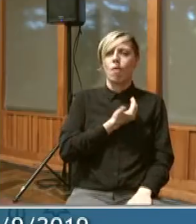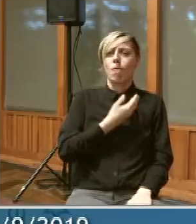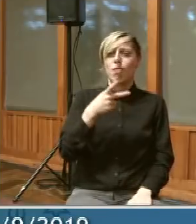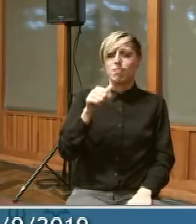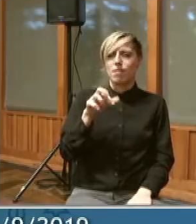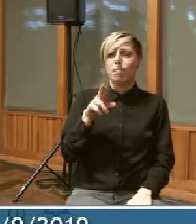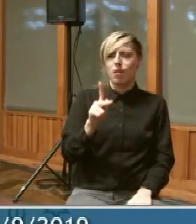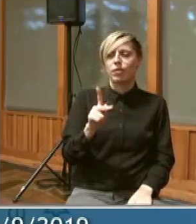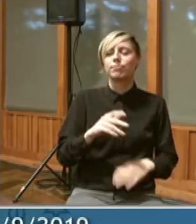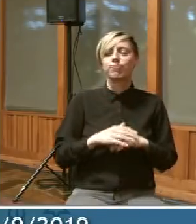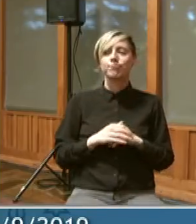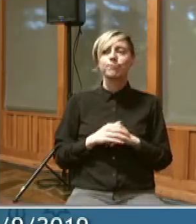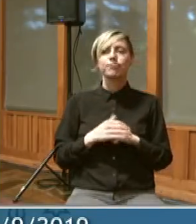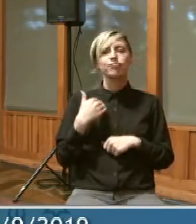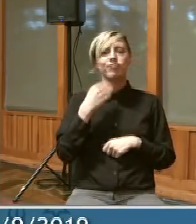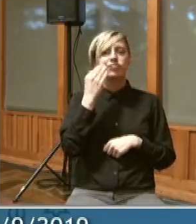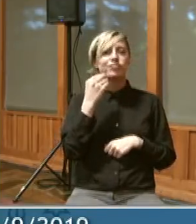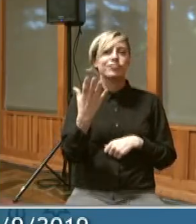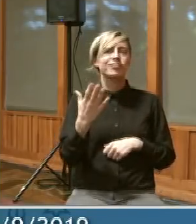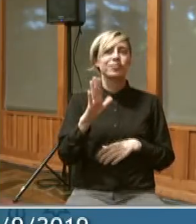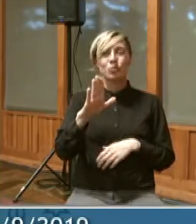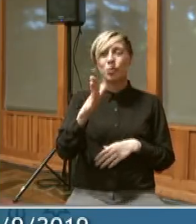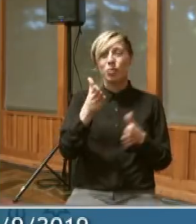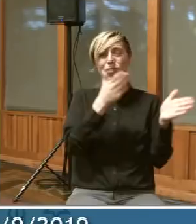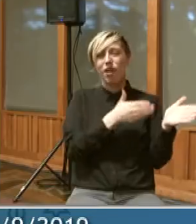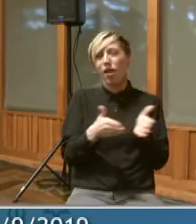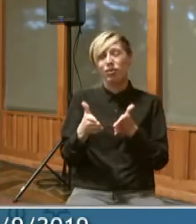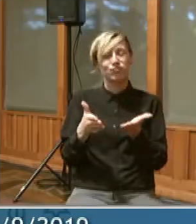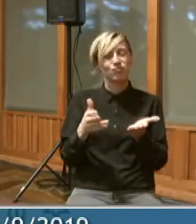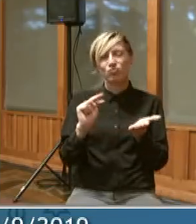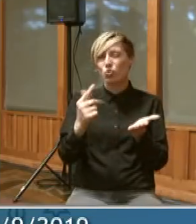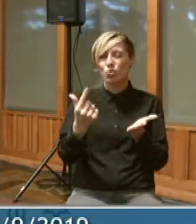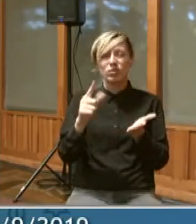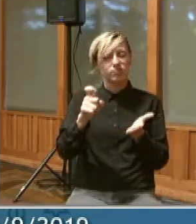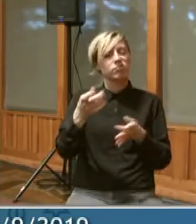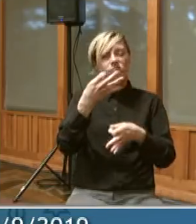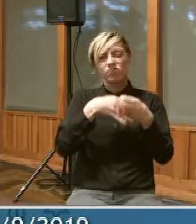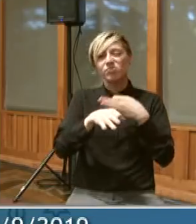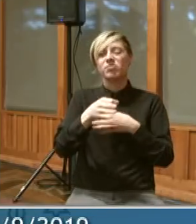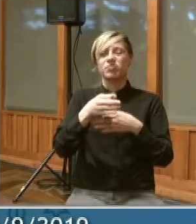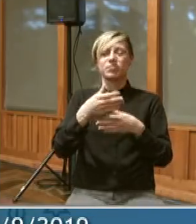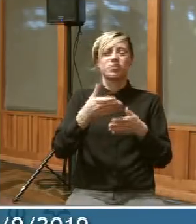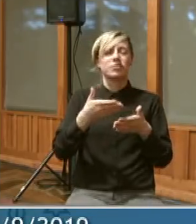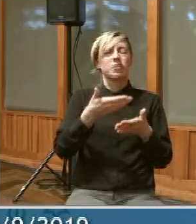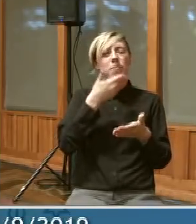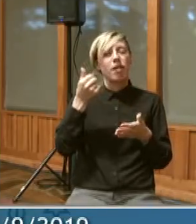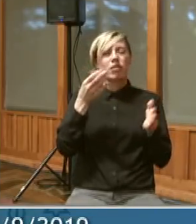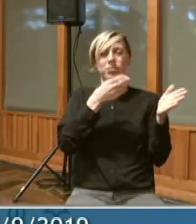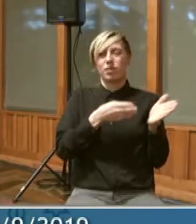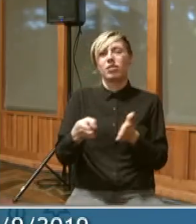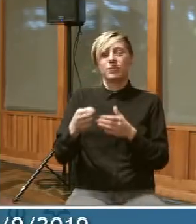ARE WAYS FORWARD FOR PARKS BOTH TO BE FULLY FUNDED. I THINK IT'S VERY REALISTIC TO SAY THAT WE NEED TO COME UP WITH